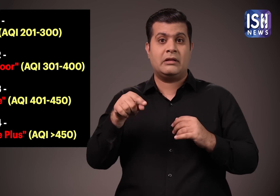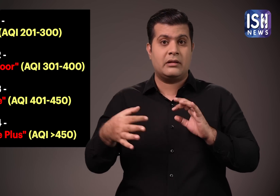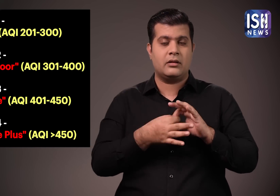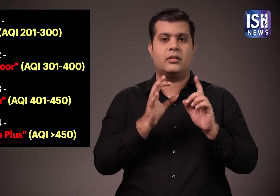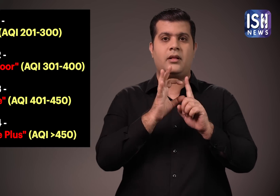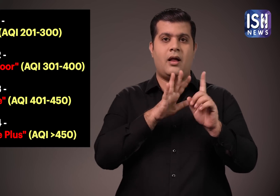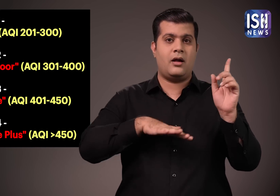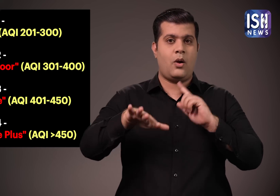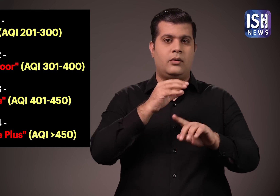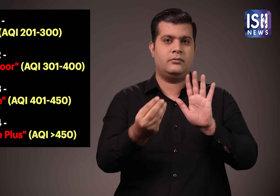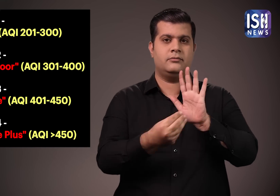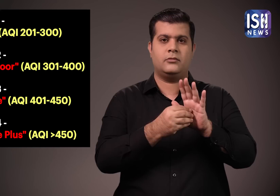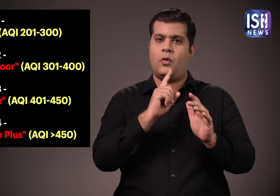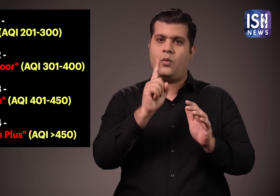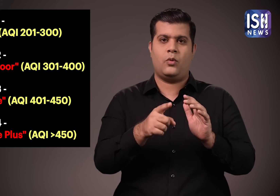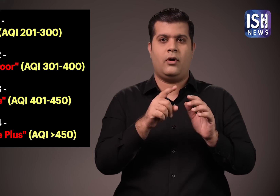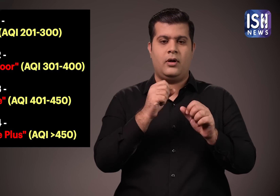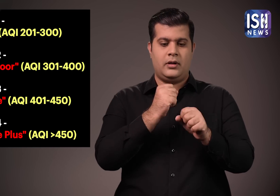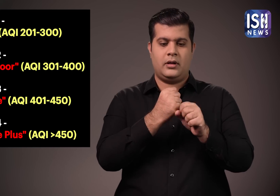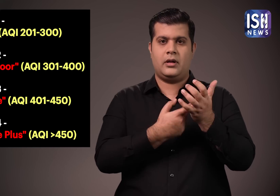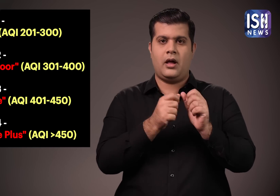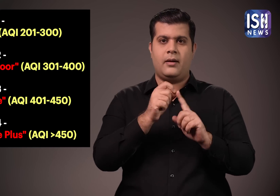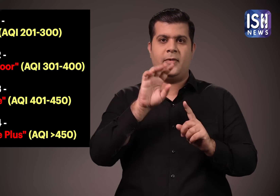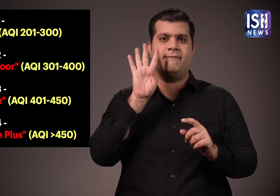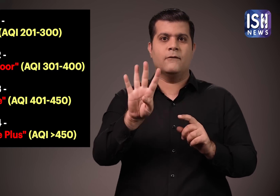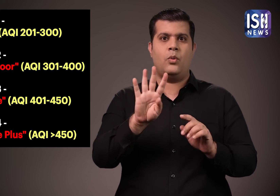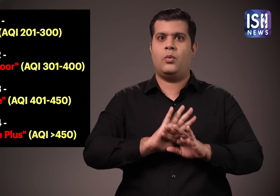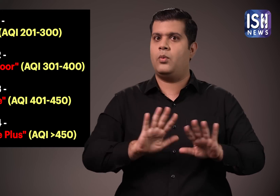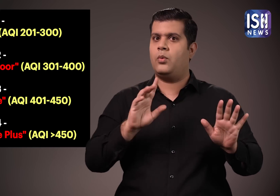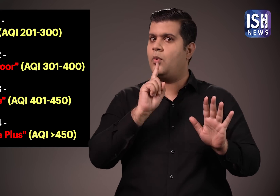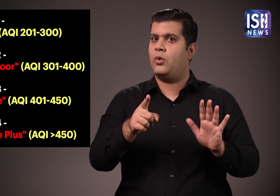And this is what has been imposed in Delhi now.